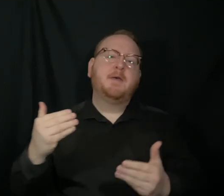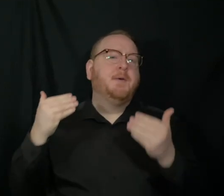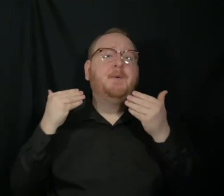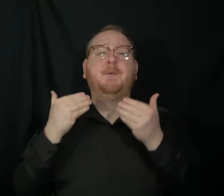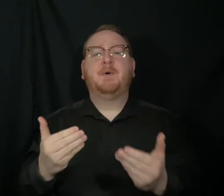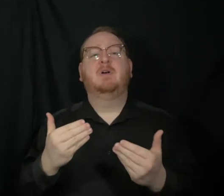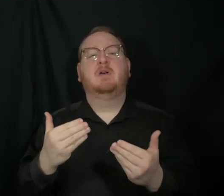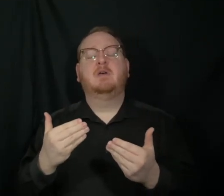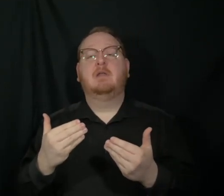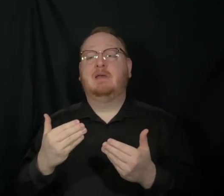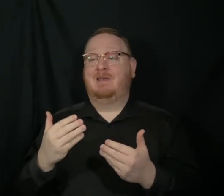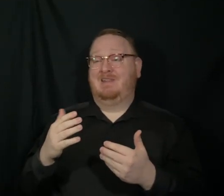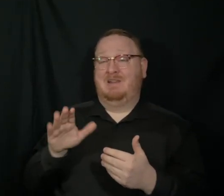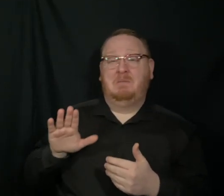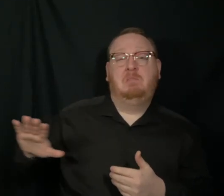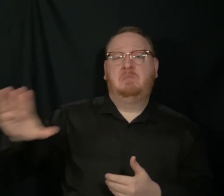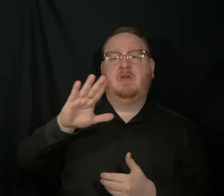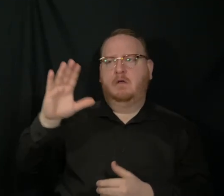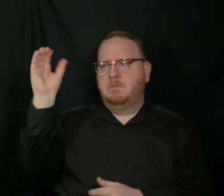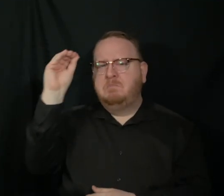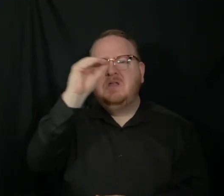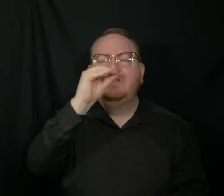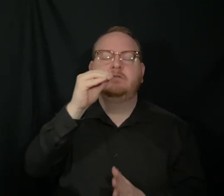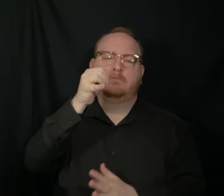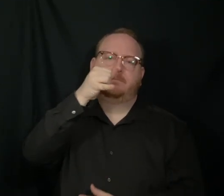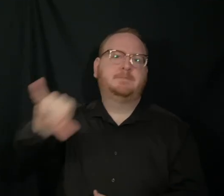worry about what everybody else is thinking, but to really think